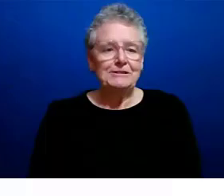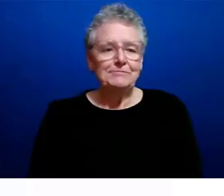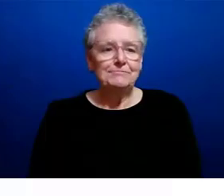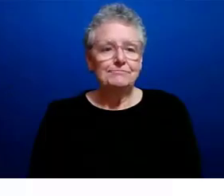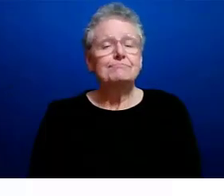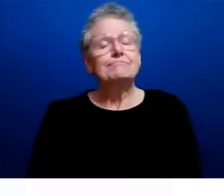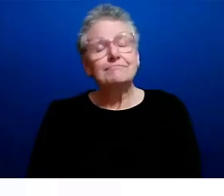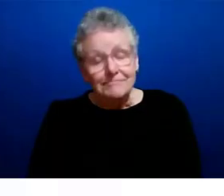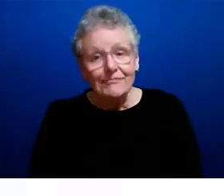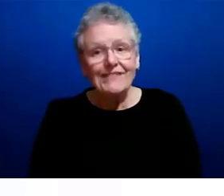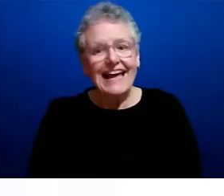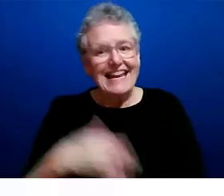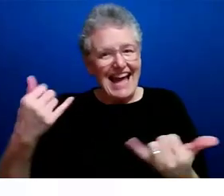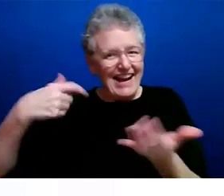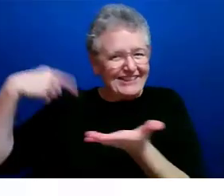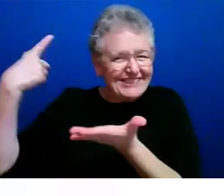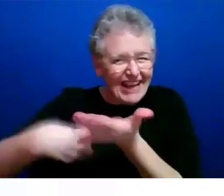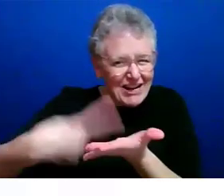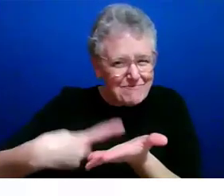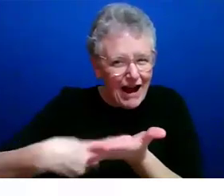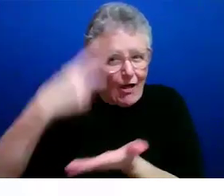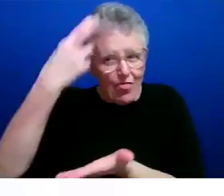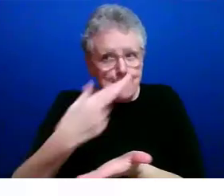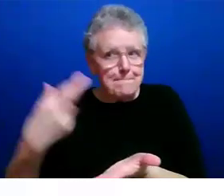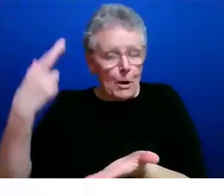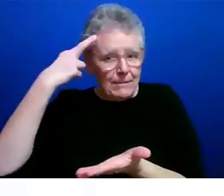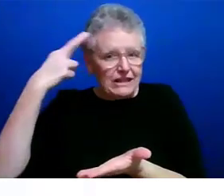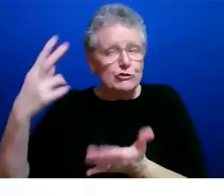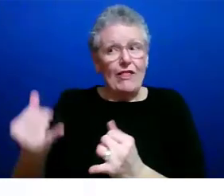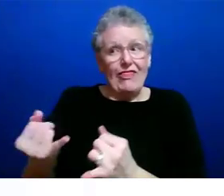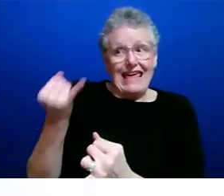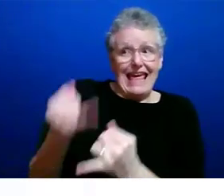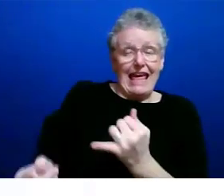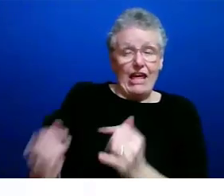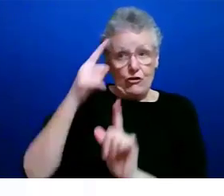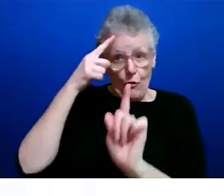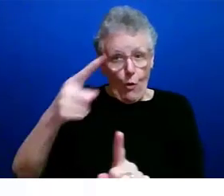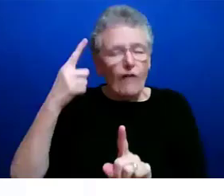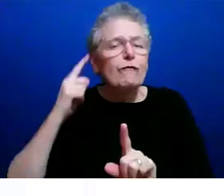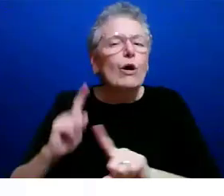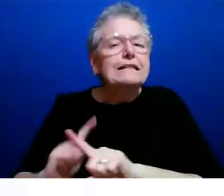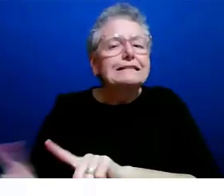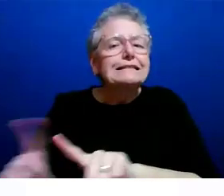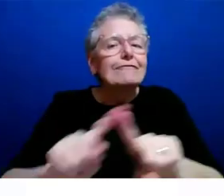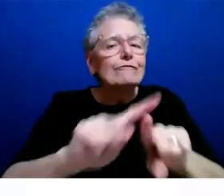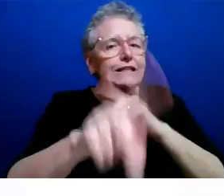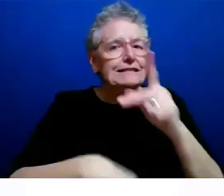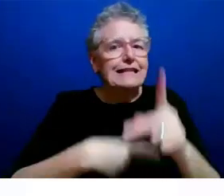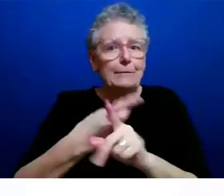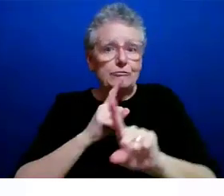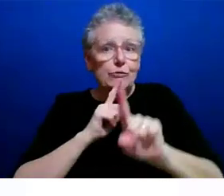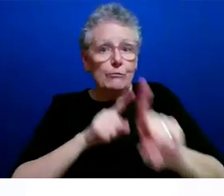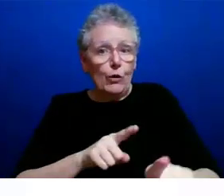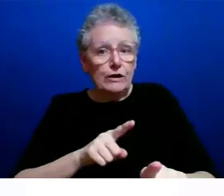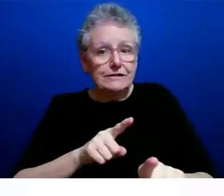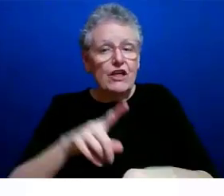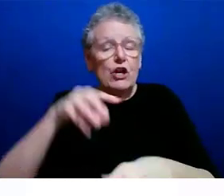So let's talk about the purpose or the end goal of different types of reports that fall within the scope and practice